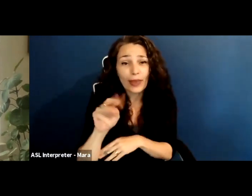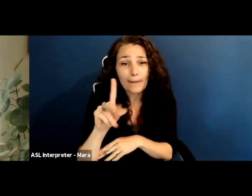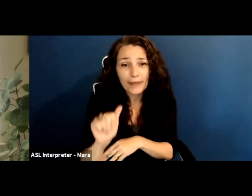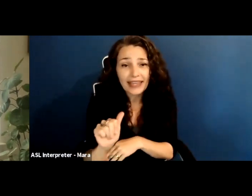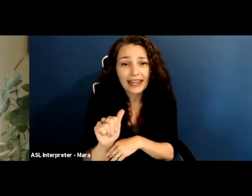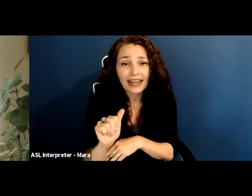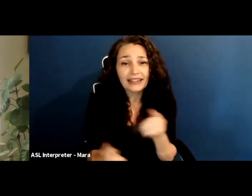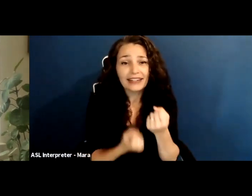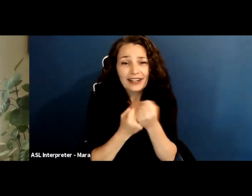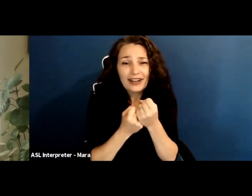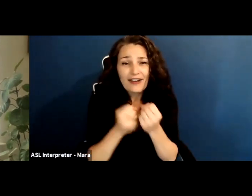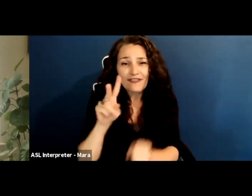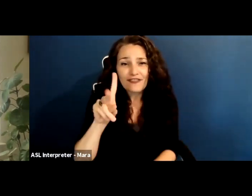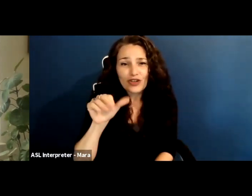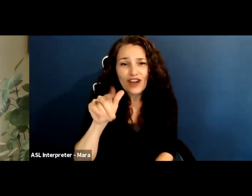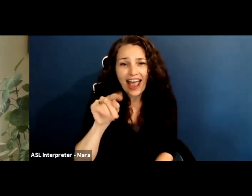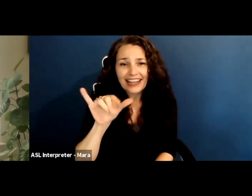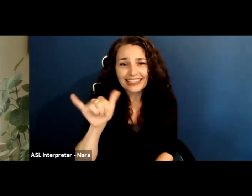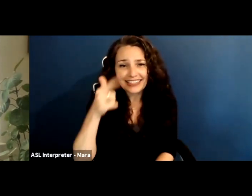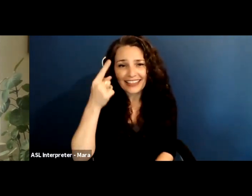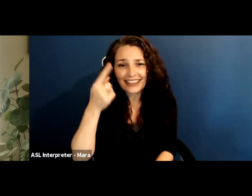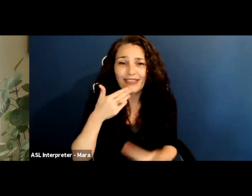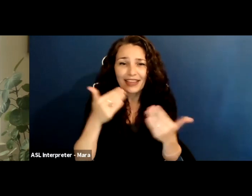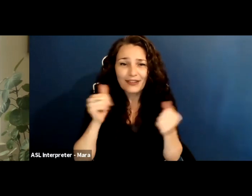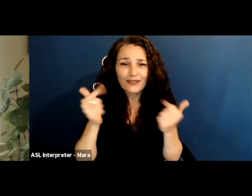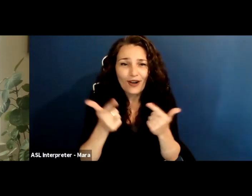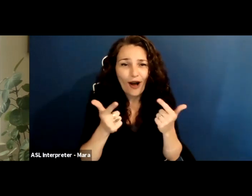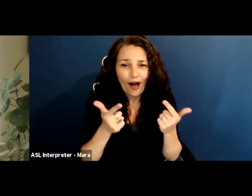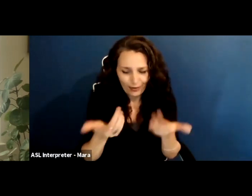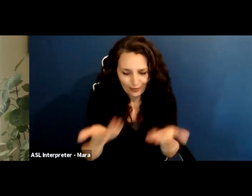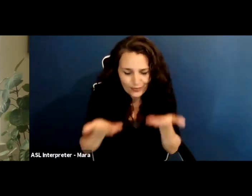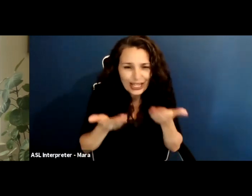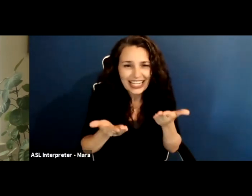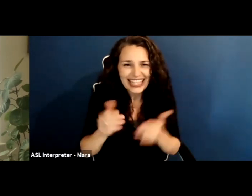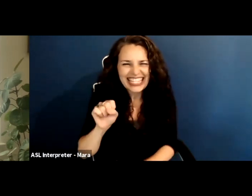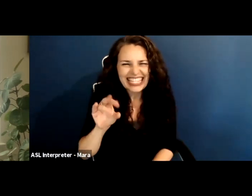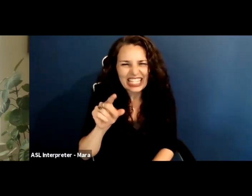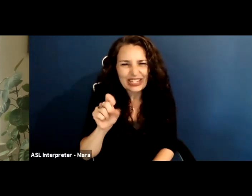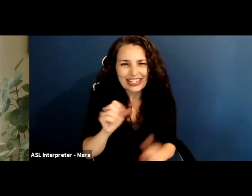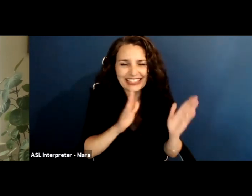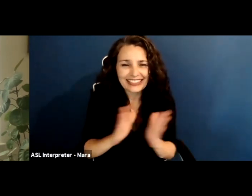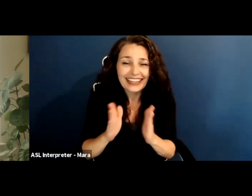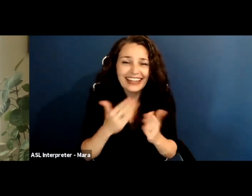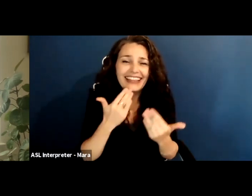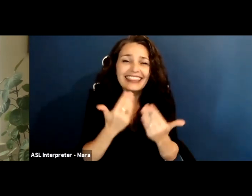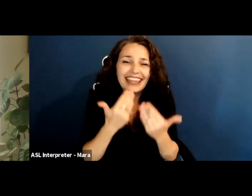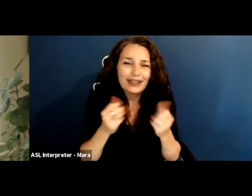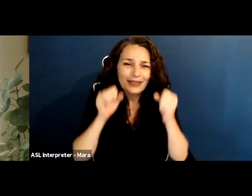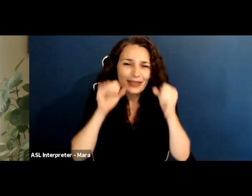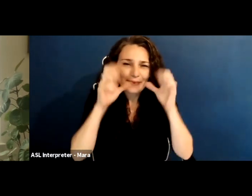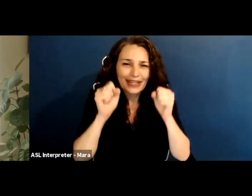for helping us bring this series to you all today. I'd also like to thank our amazing ASL interpreter, Mara